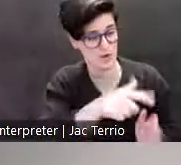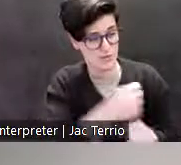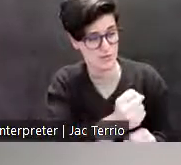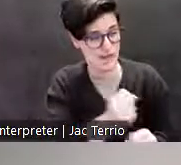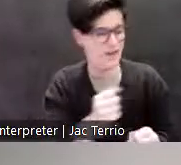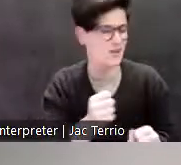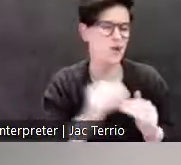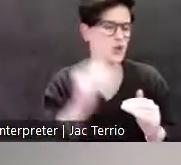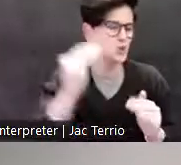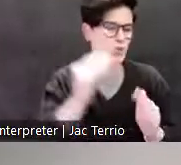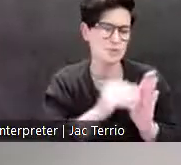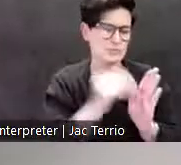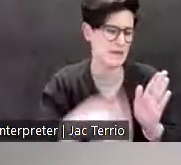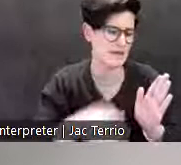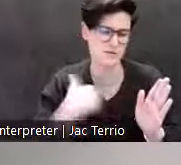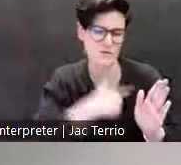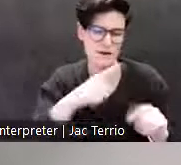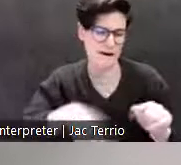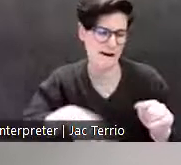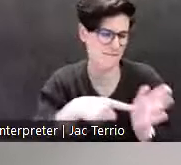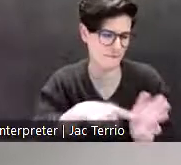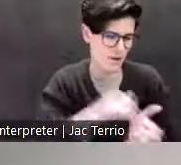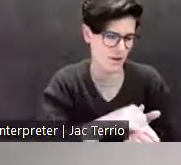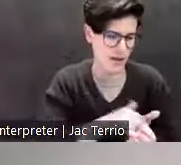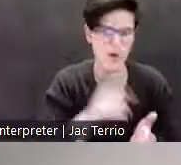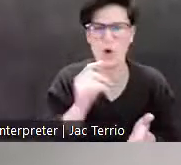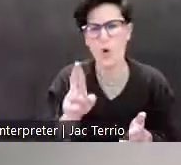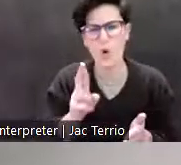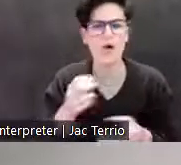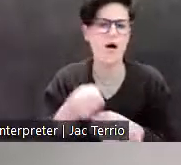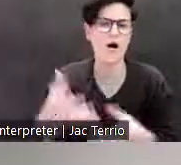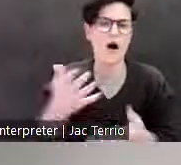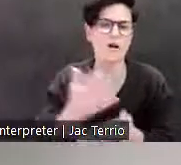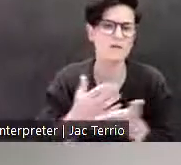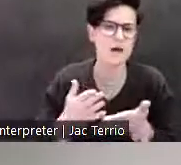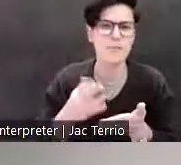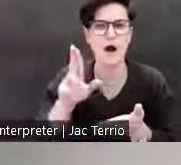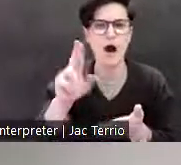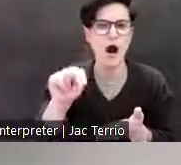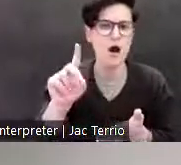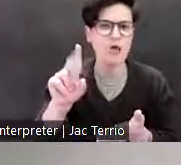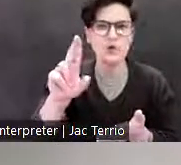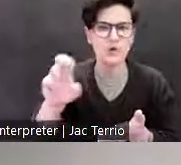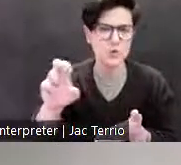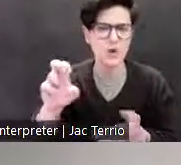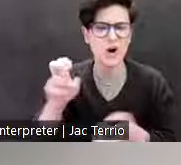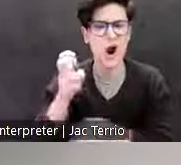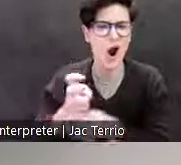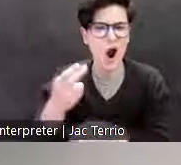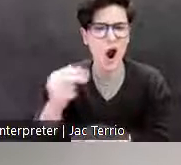or some has causes, some undo hardship to them. 15:28:18 They can't just say well, that's too bad sorry goodbye.